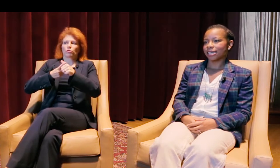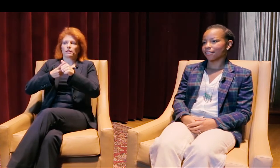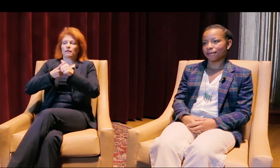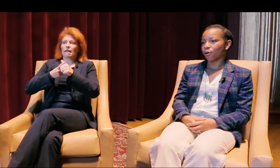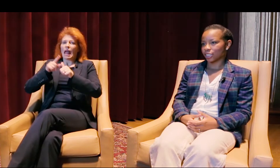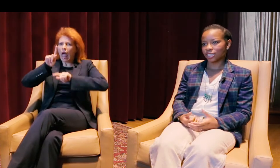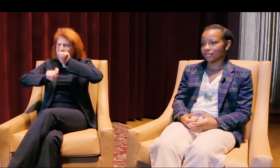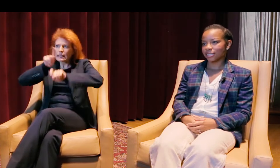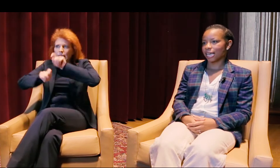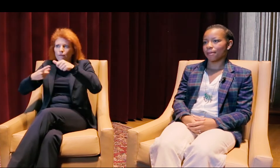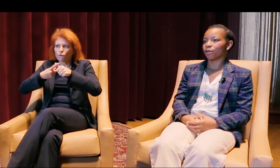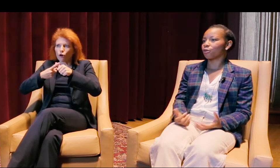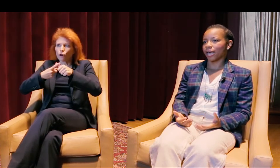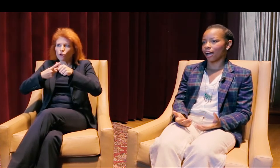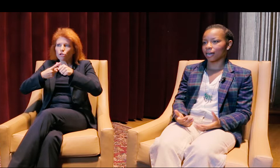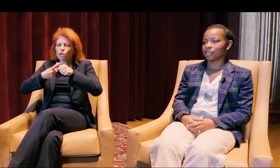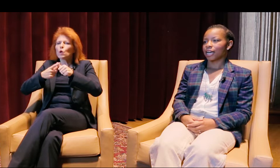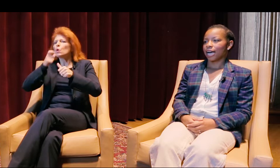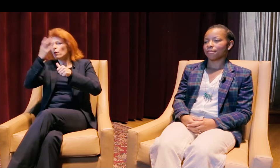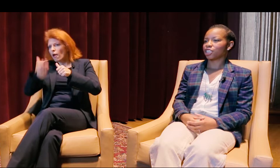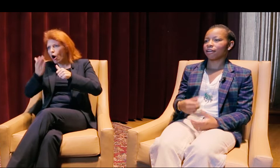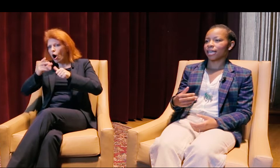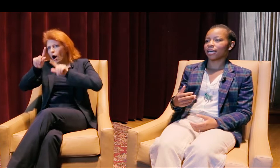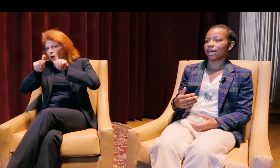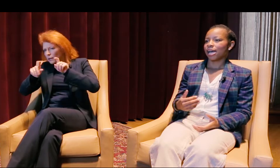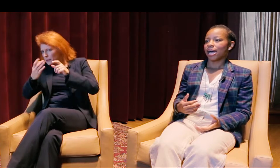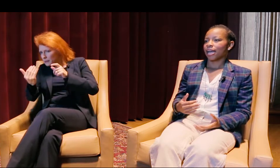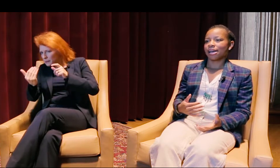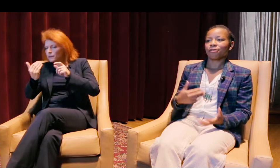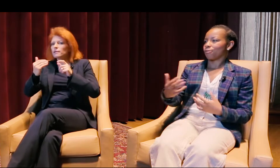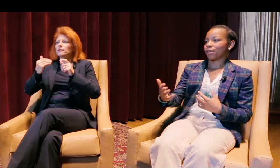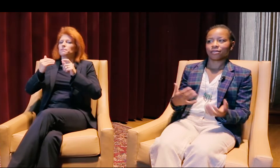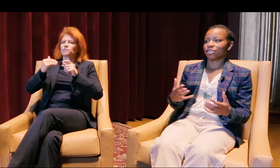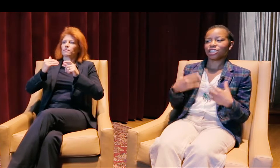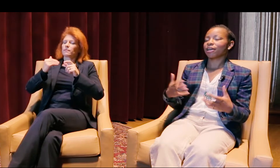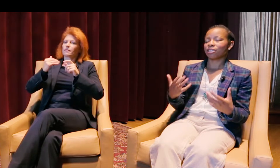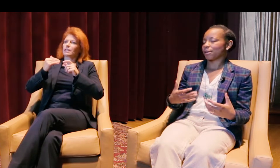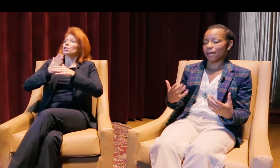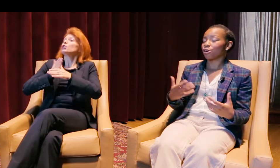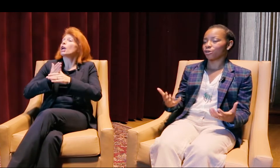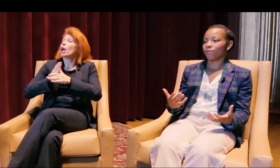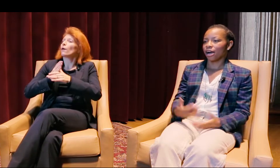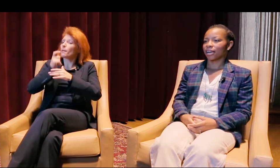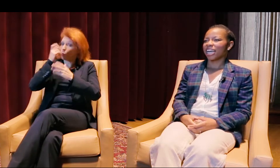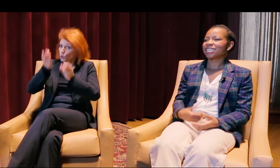Asking them questions about who they are, sharing with, sharing a little bit about who you are,